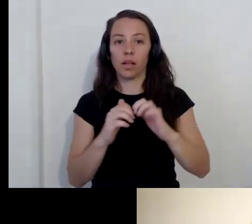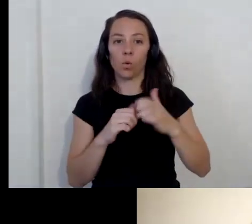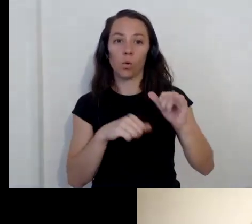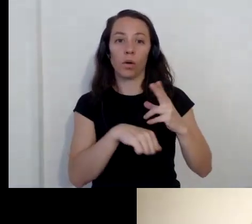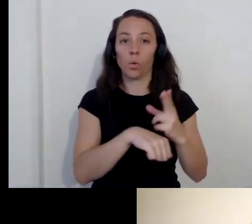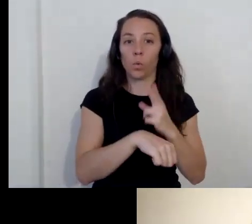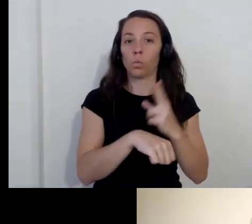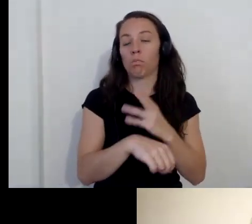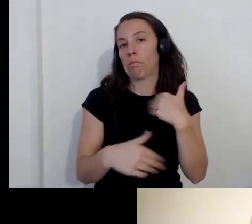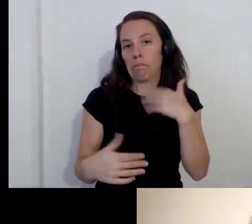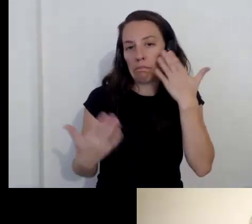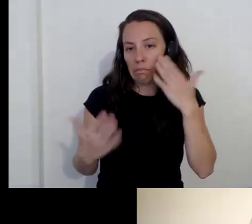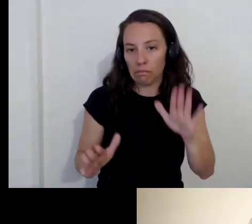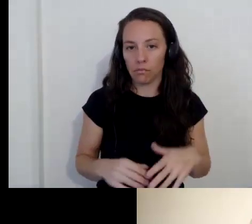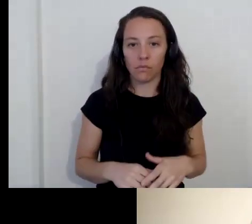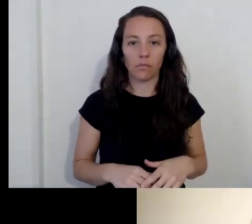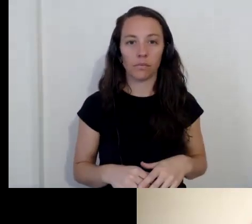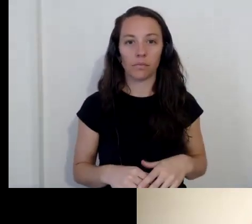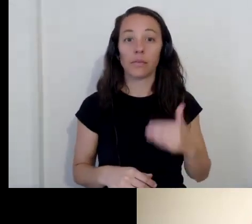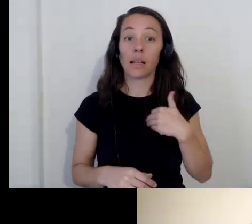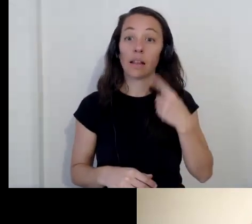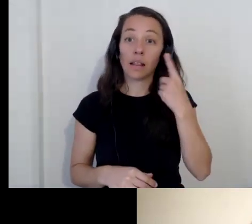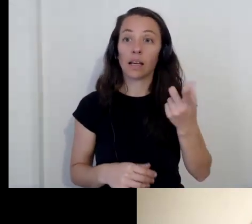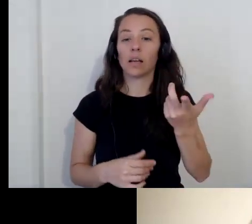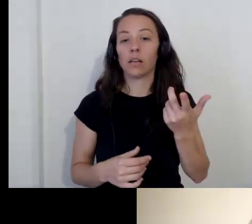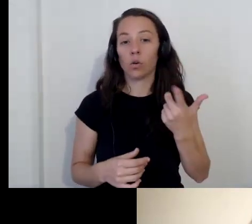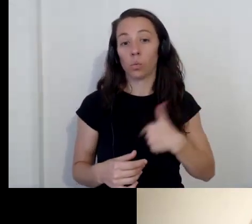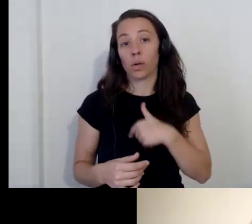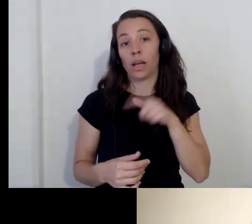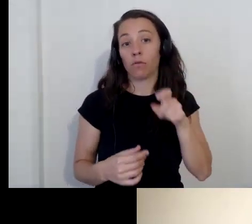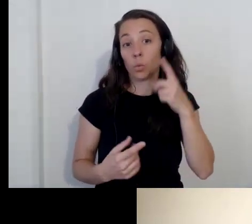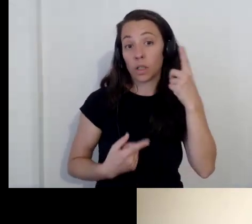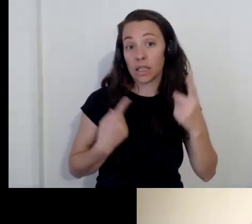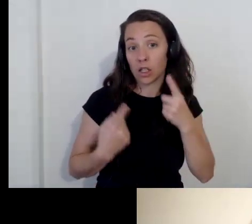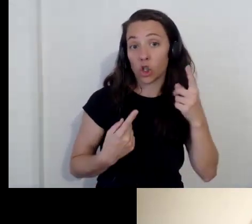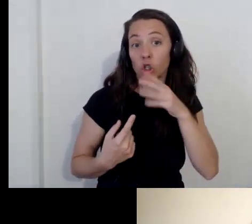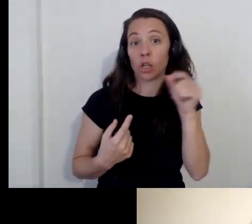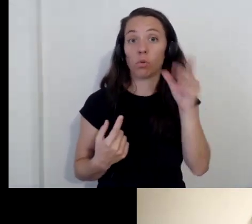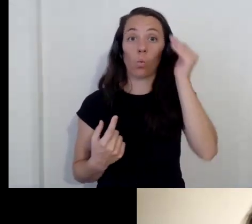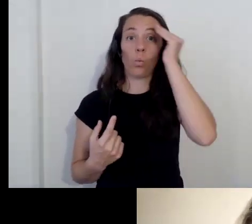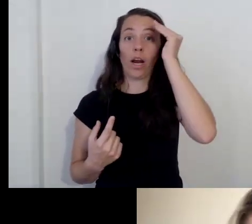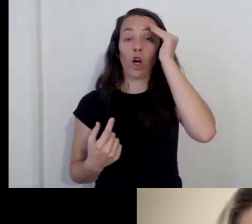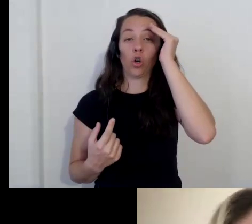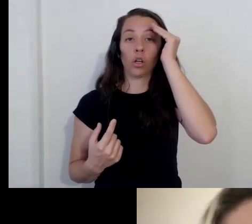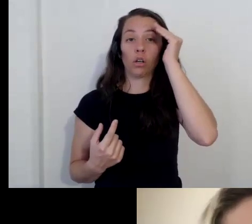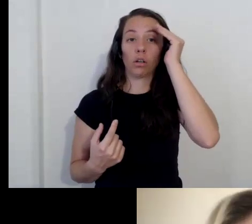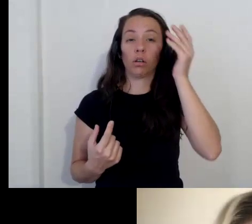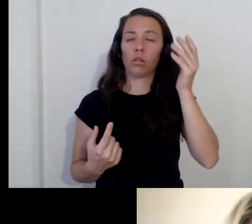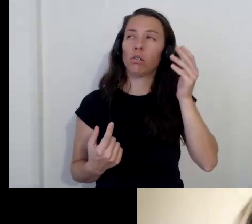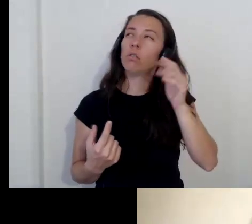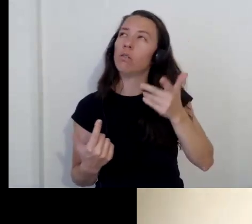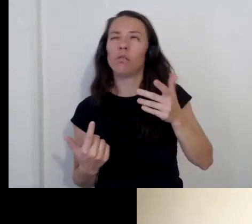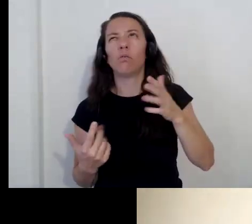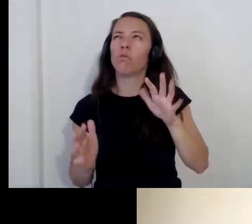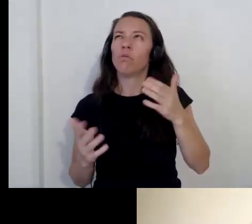I'm not sure, I think it's certainly something we have to consider and be so cognitive of.